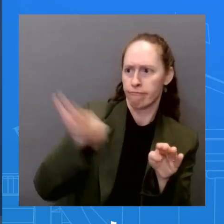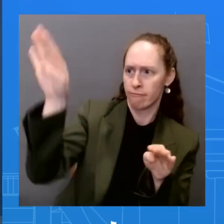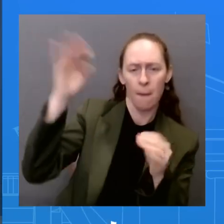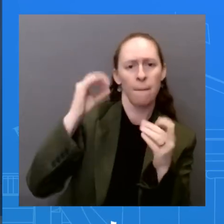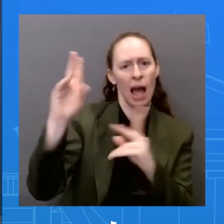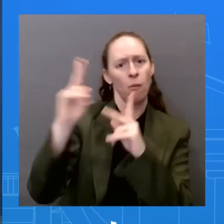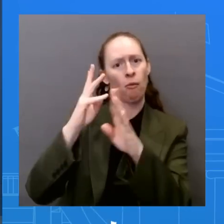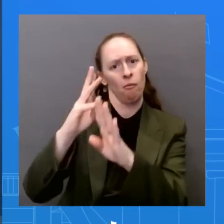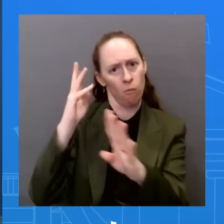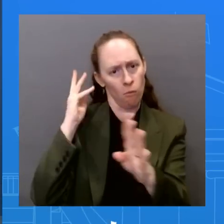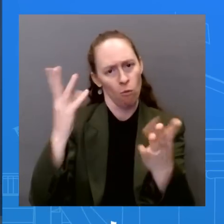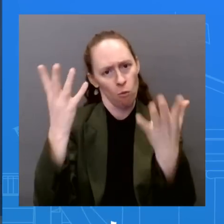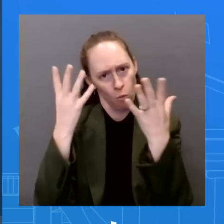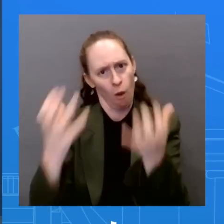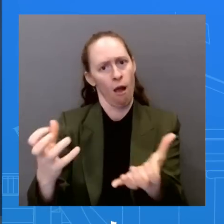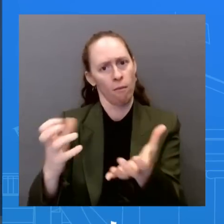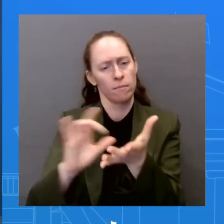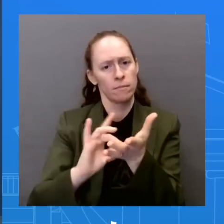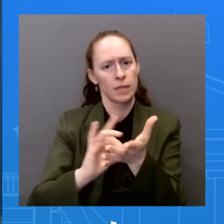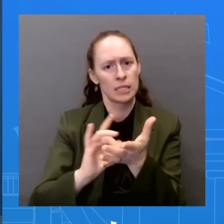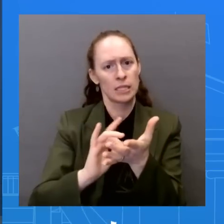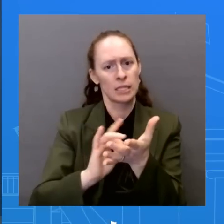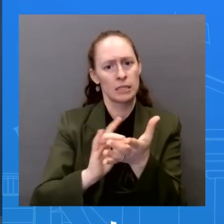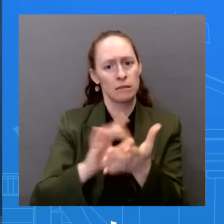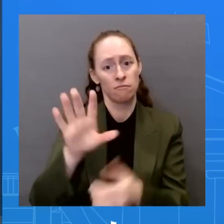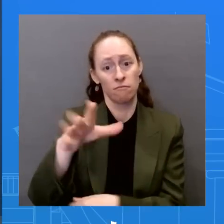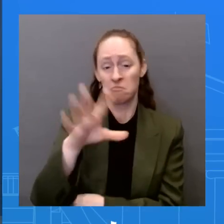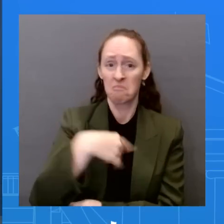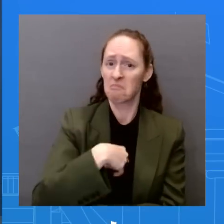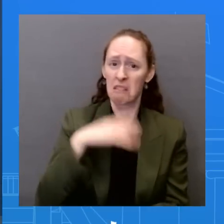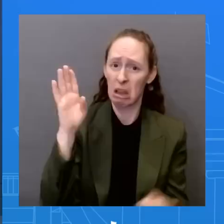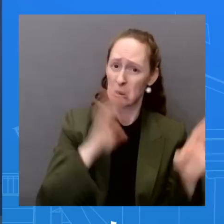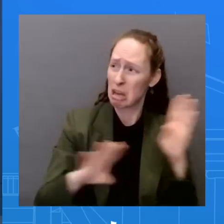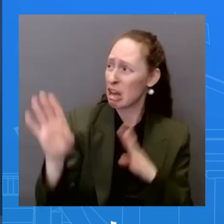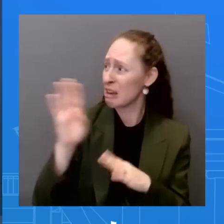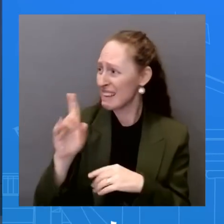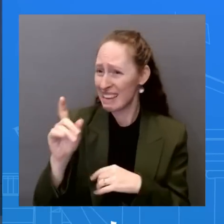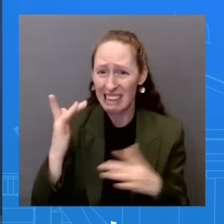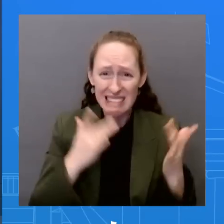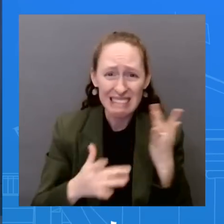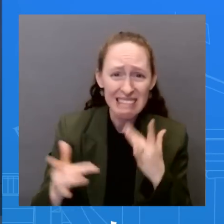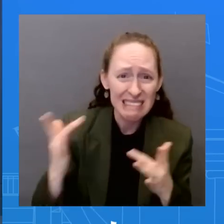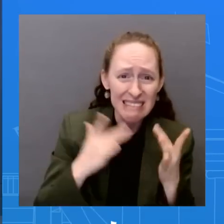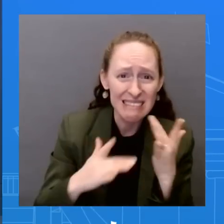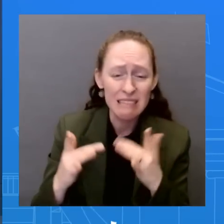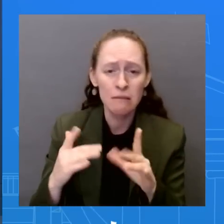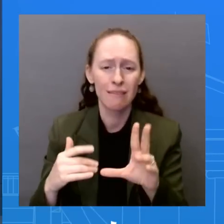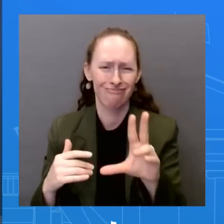we need to make sure we focus on maintaining demand by making sure that people know that effective and safe vaccine